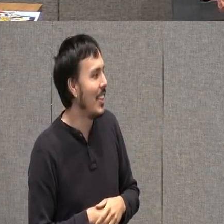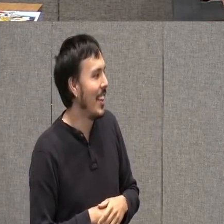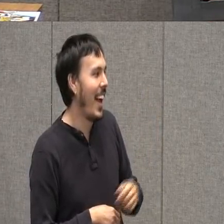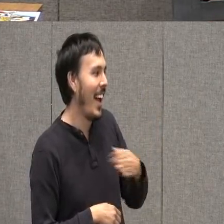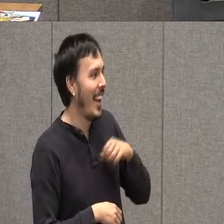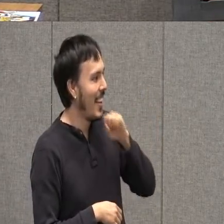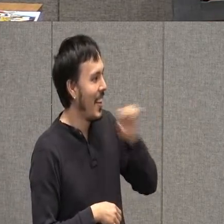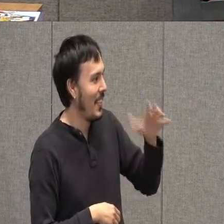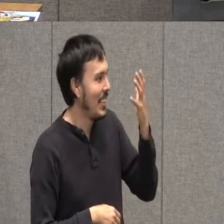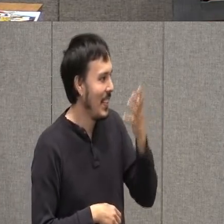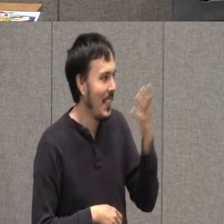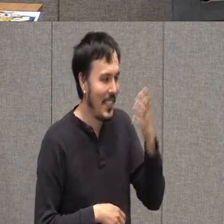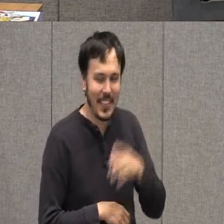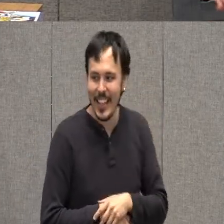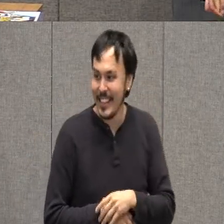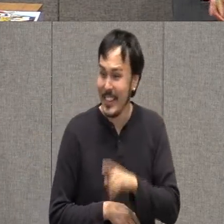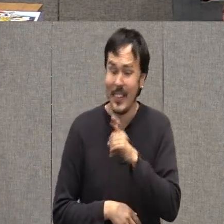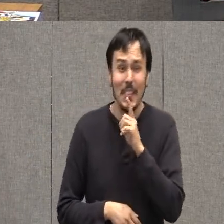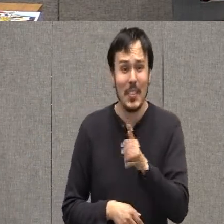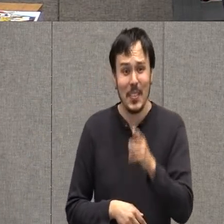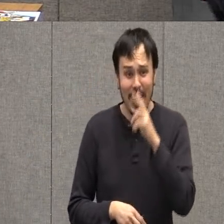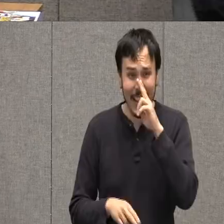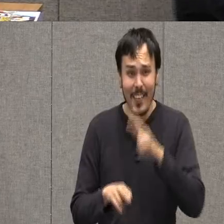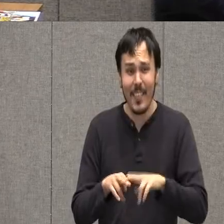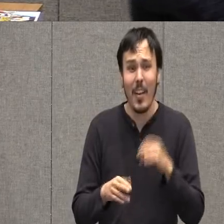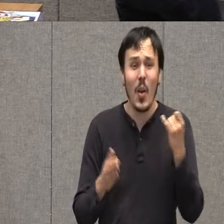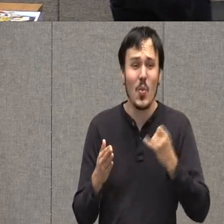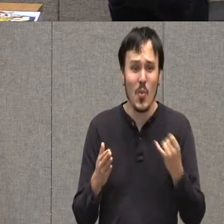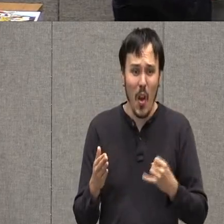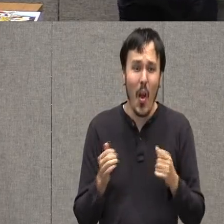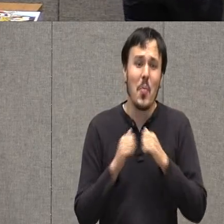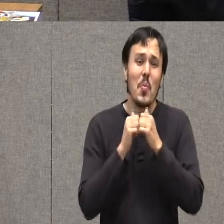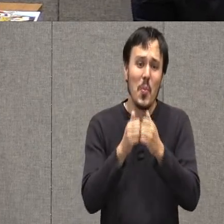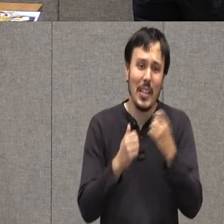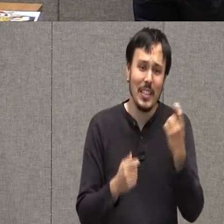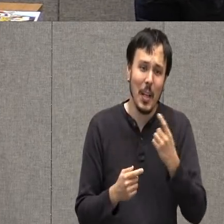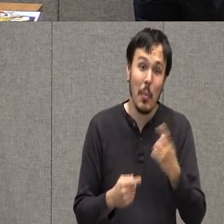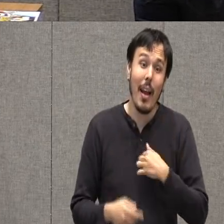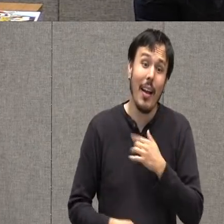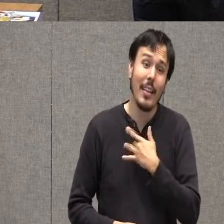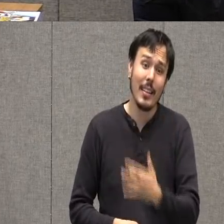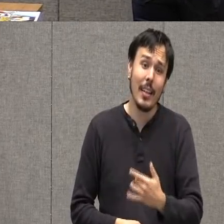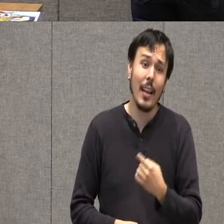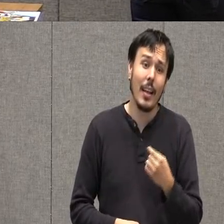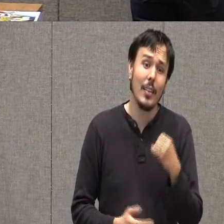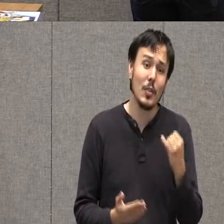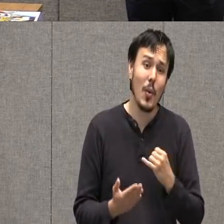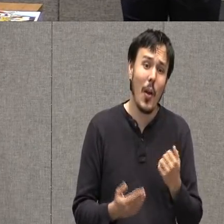I usually have to draw by myself. This is fantastic. And we're gonna add those pants, right?